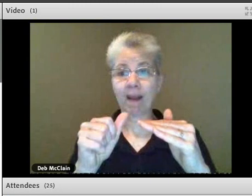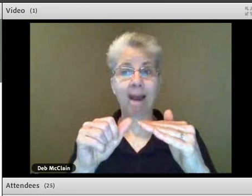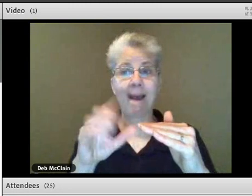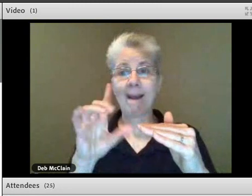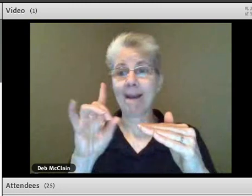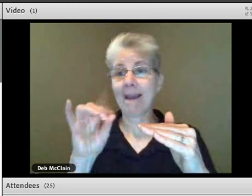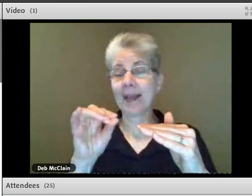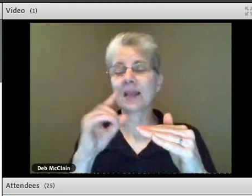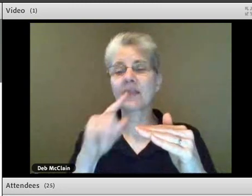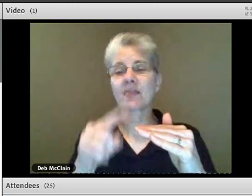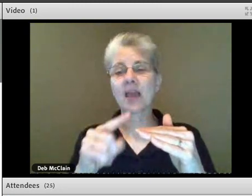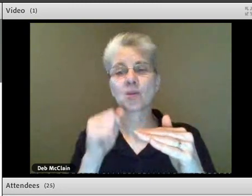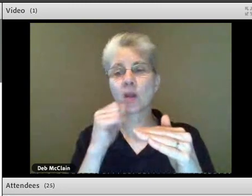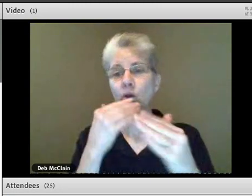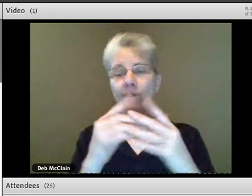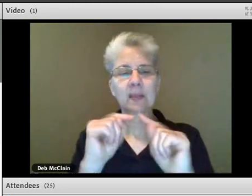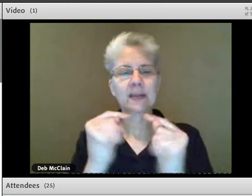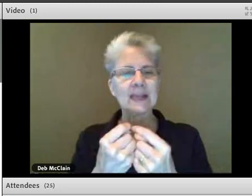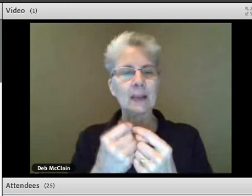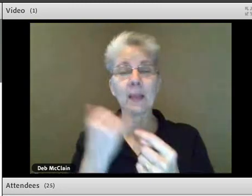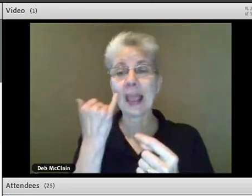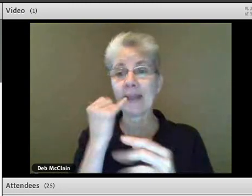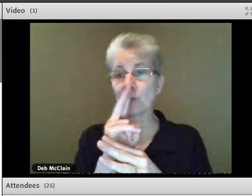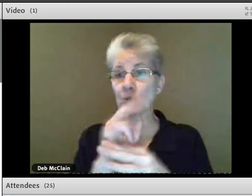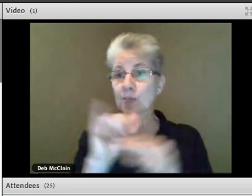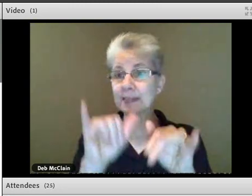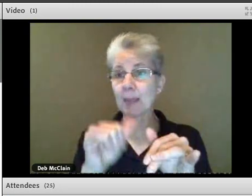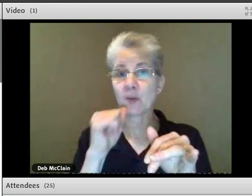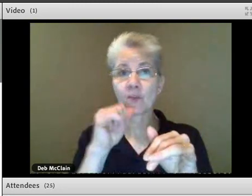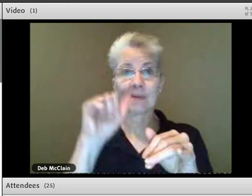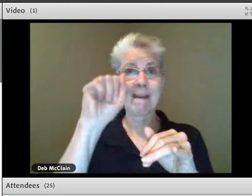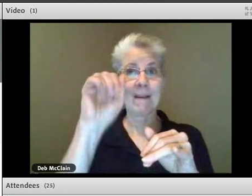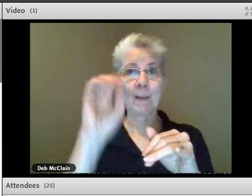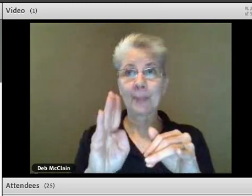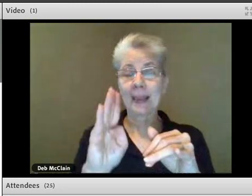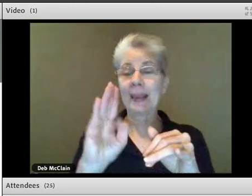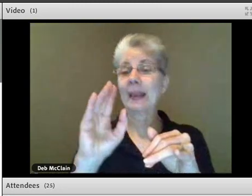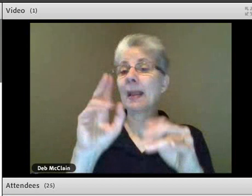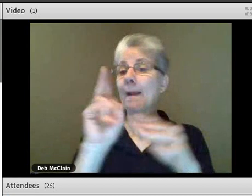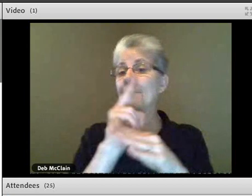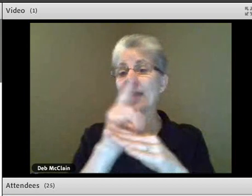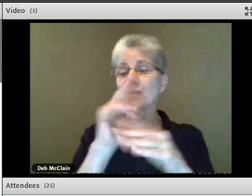or if you're using this for patrons, same thing. If you're not an A or B patron, you might not be...